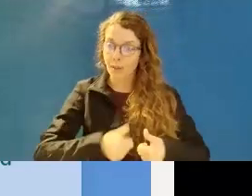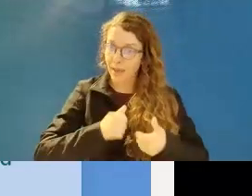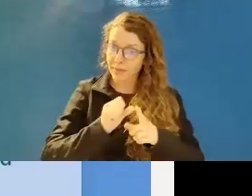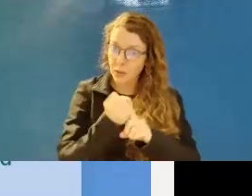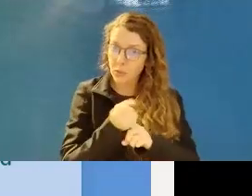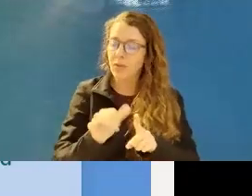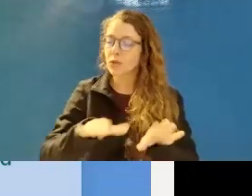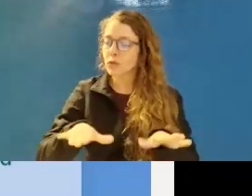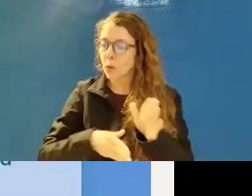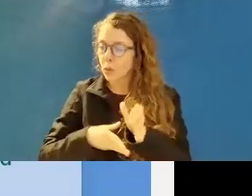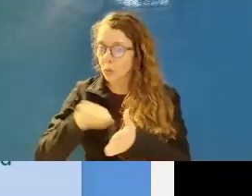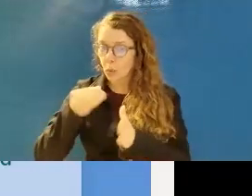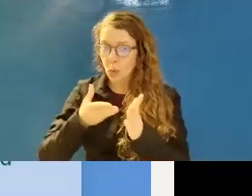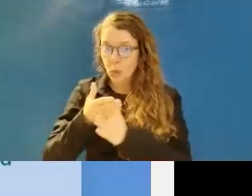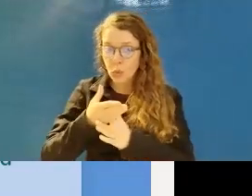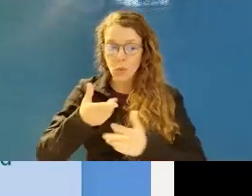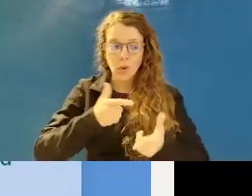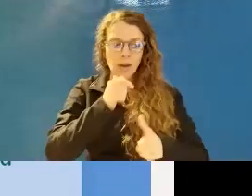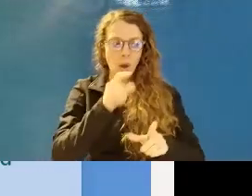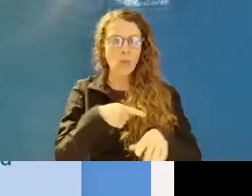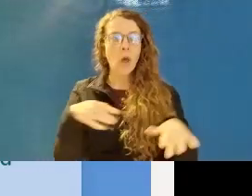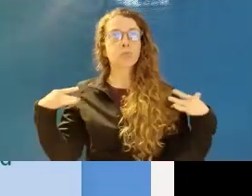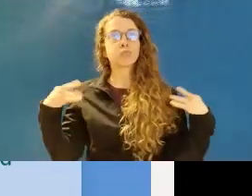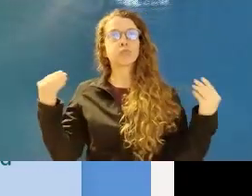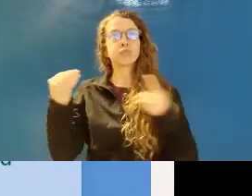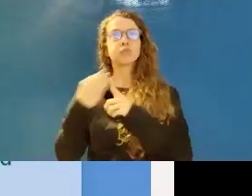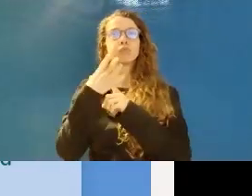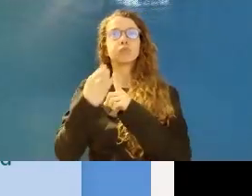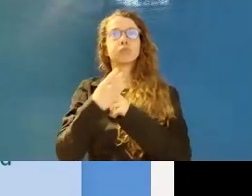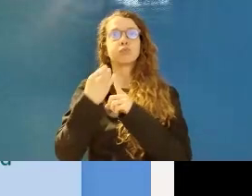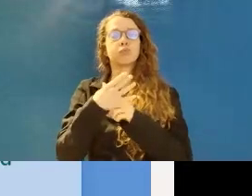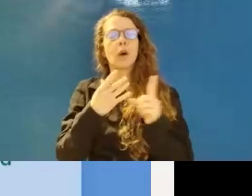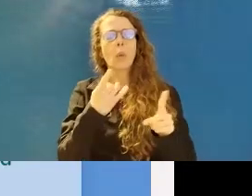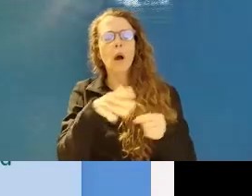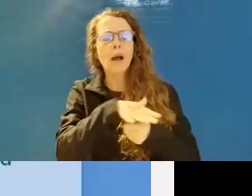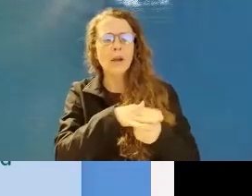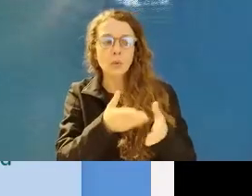learning through interaction rather than passive exposure. One area to improve is organization.